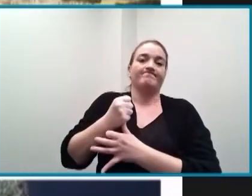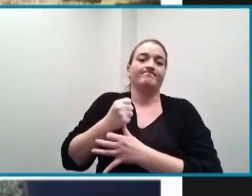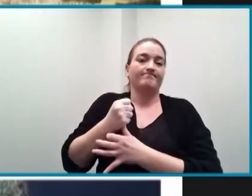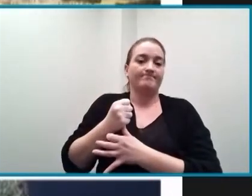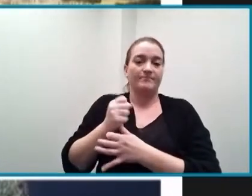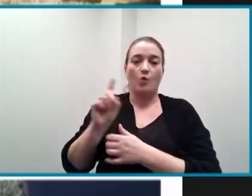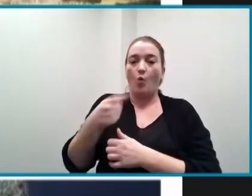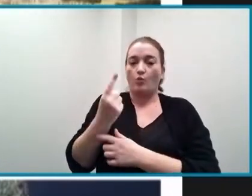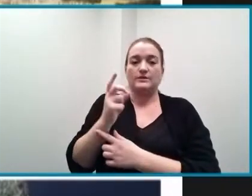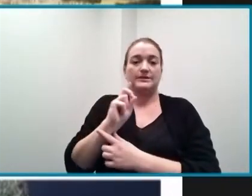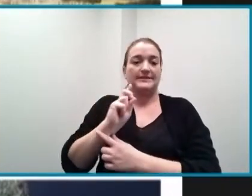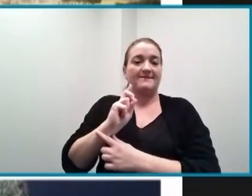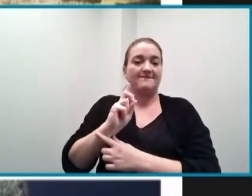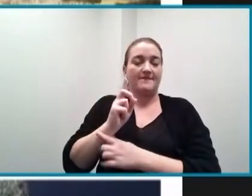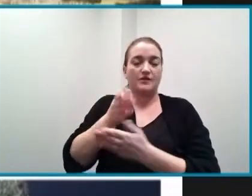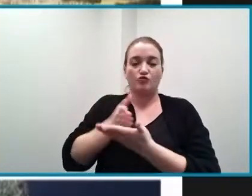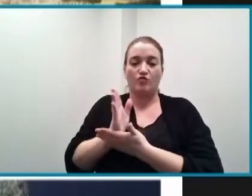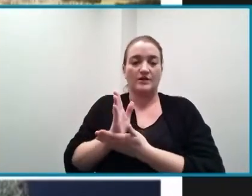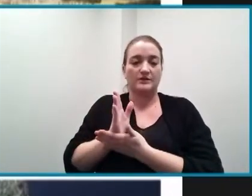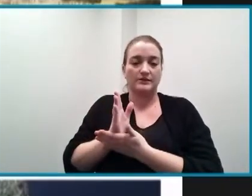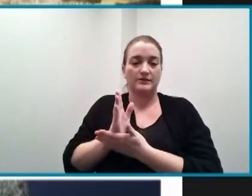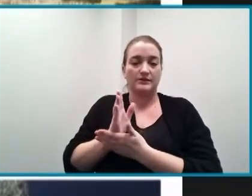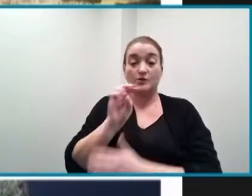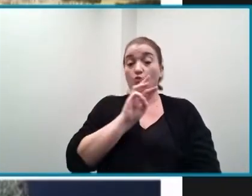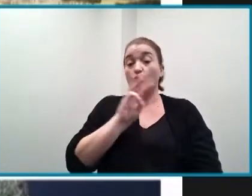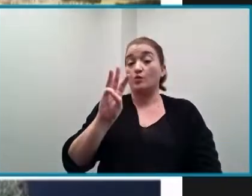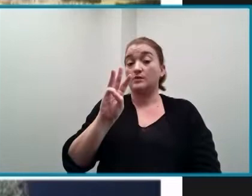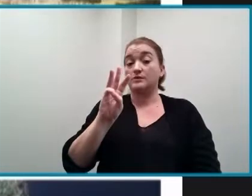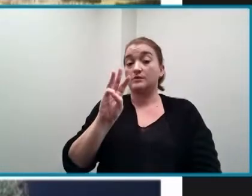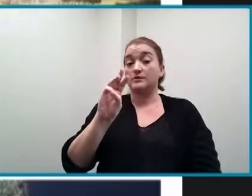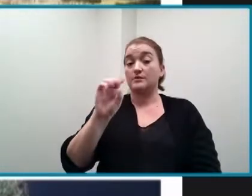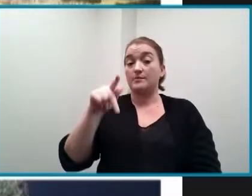Pacific. Uh, that is, an indefinite,